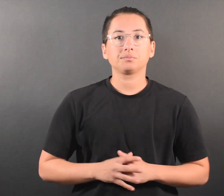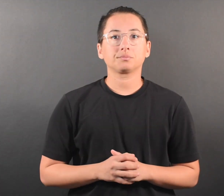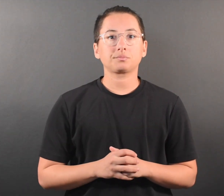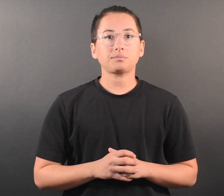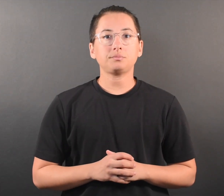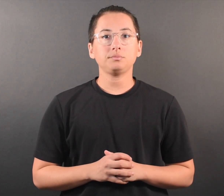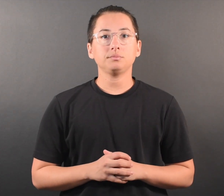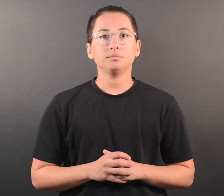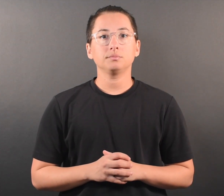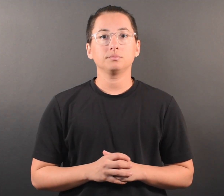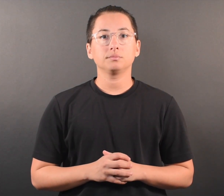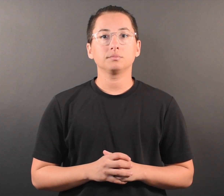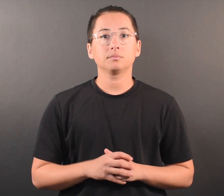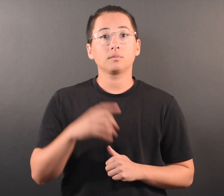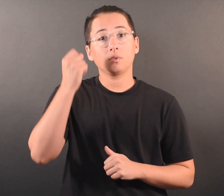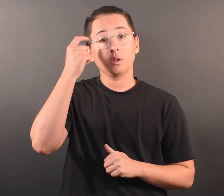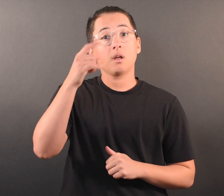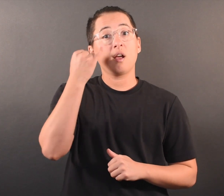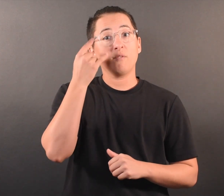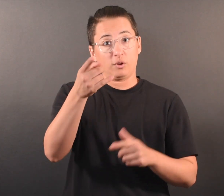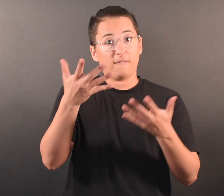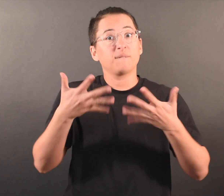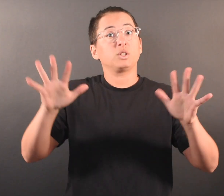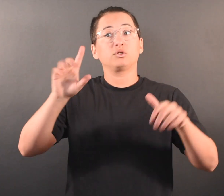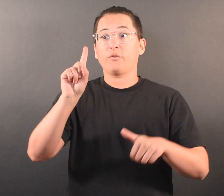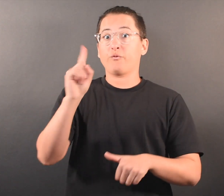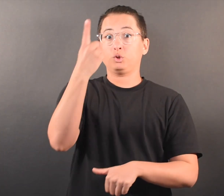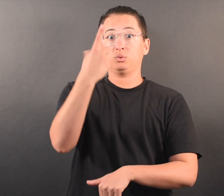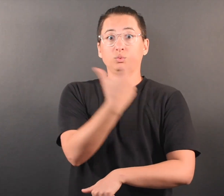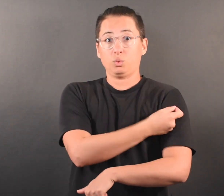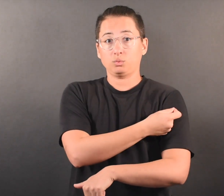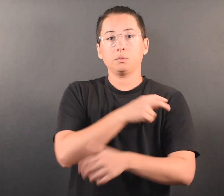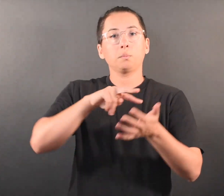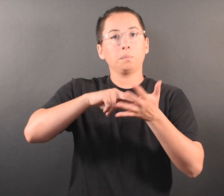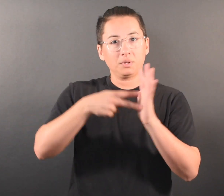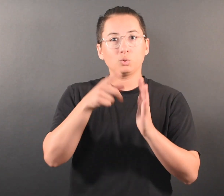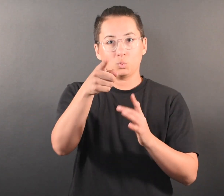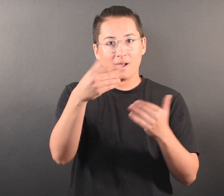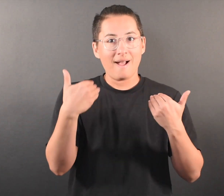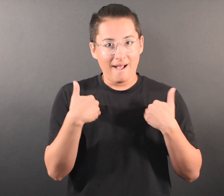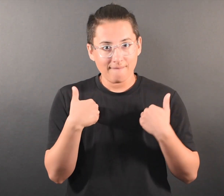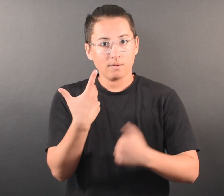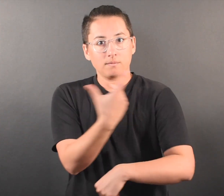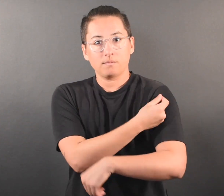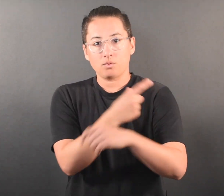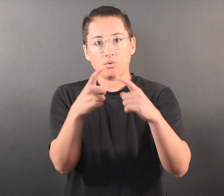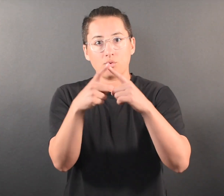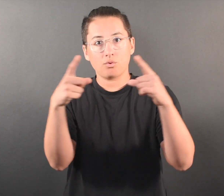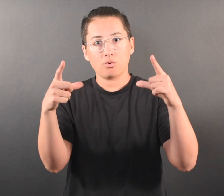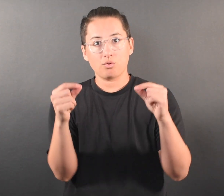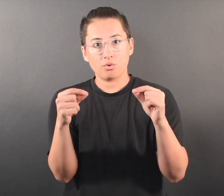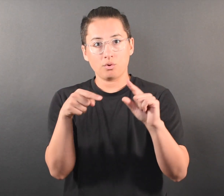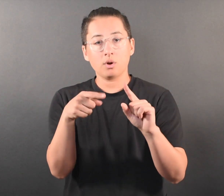• Your vaccination card if you are getting a second dose, an additional